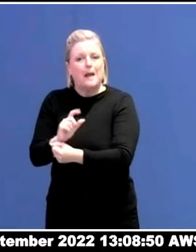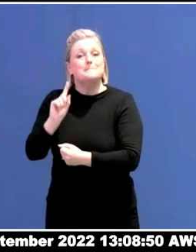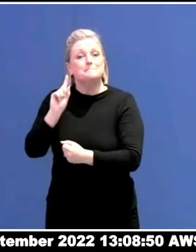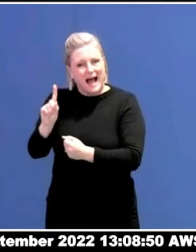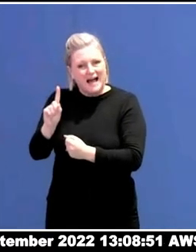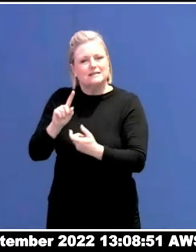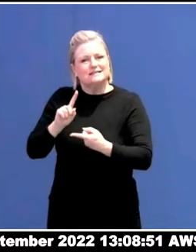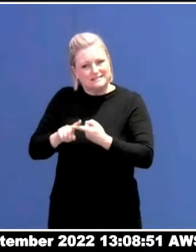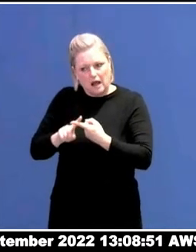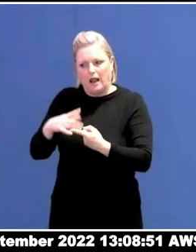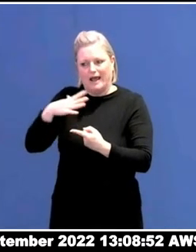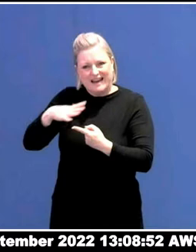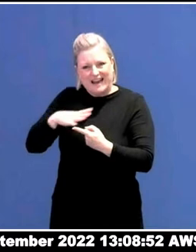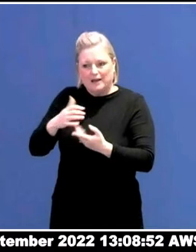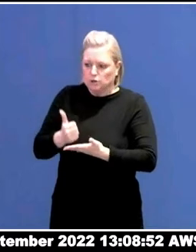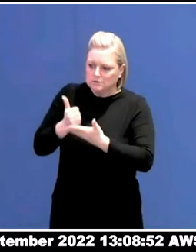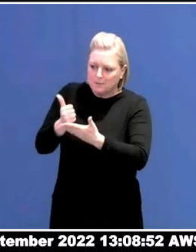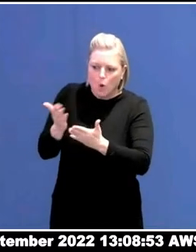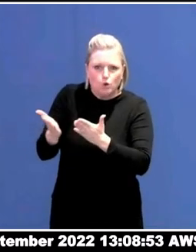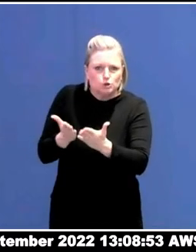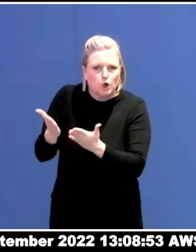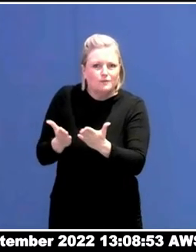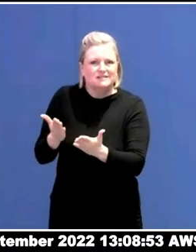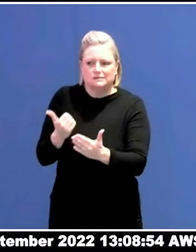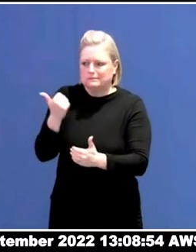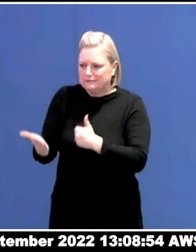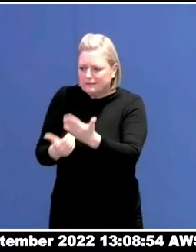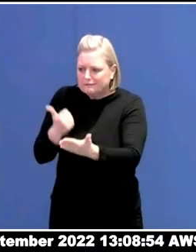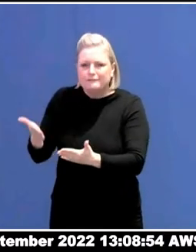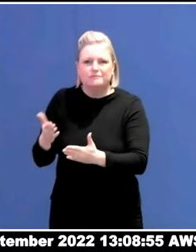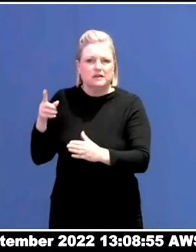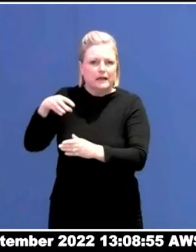This would include, you know, providing access to programs, mental health care,